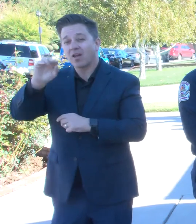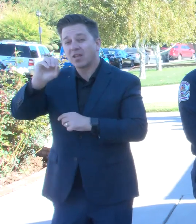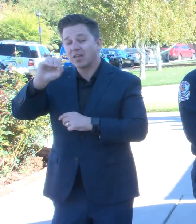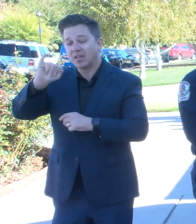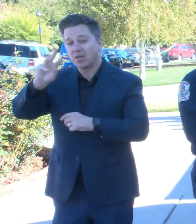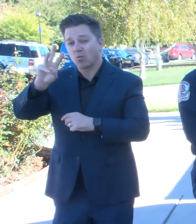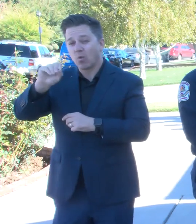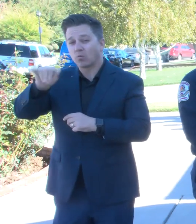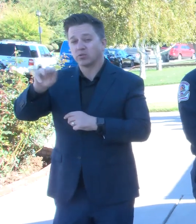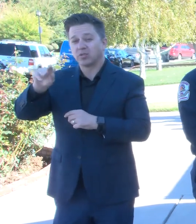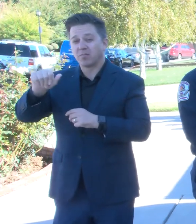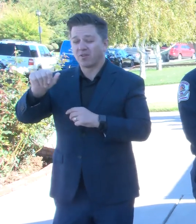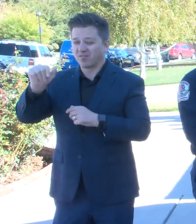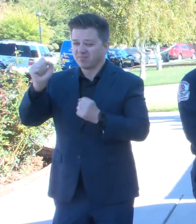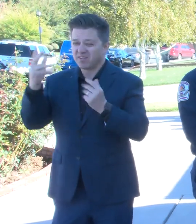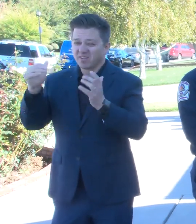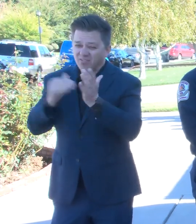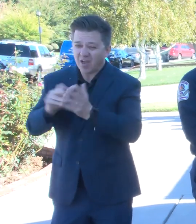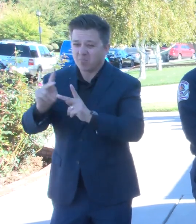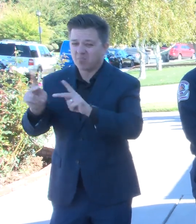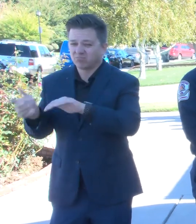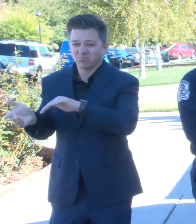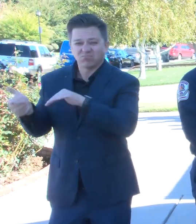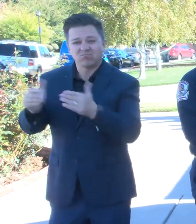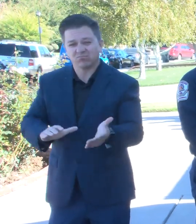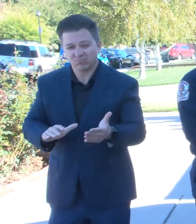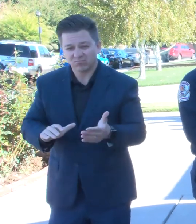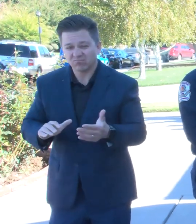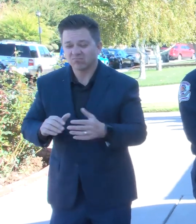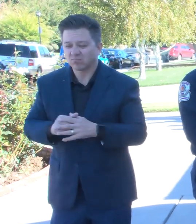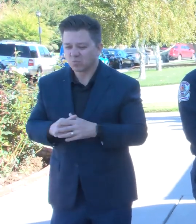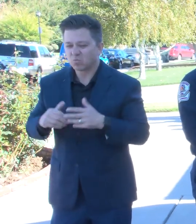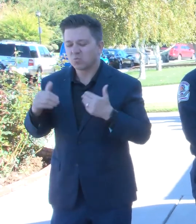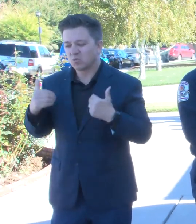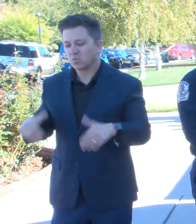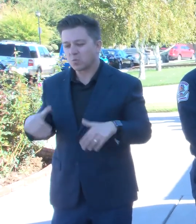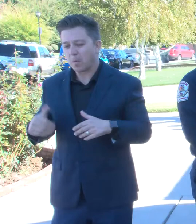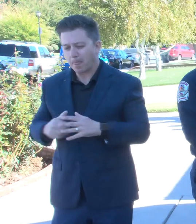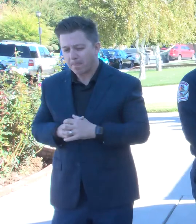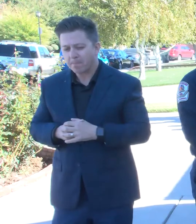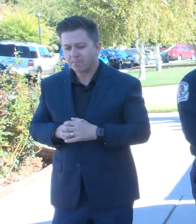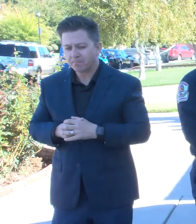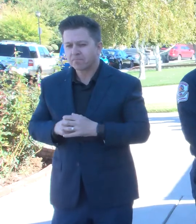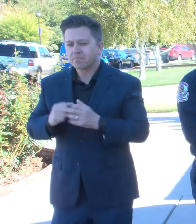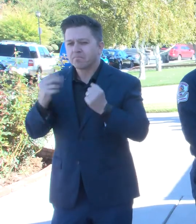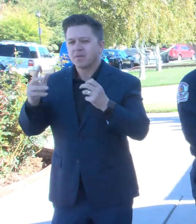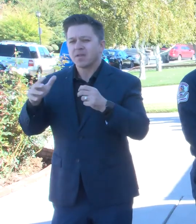where thousands gave their lives both instances in many areas of international